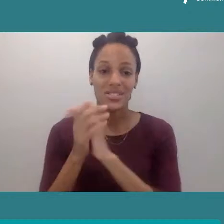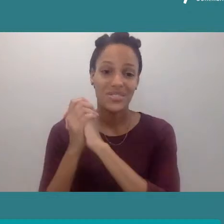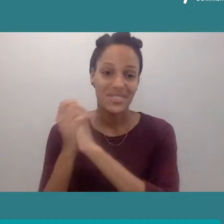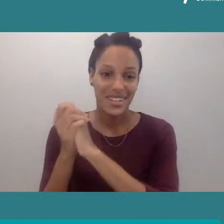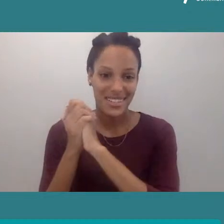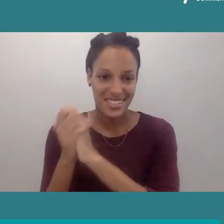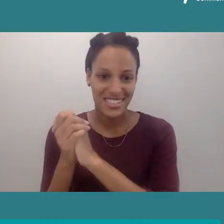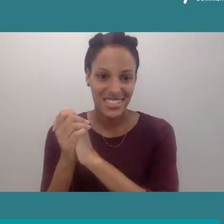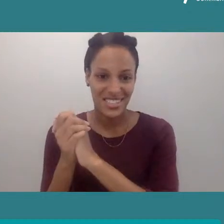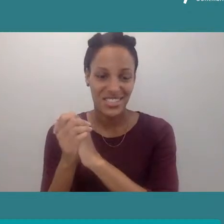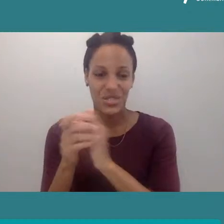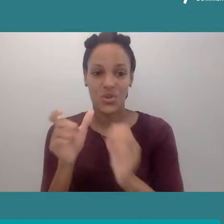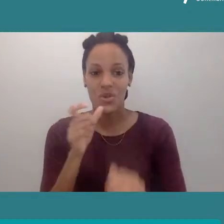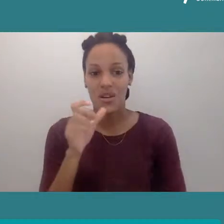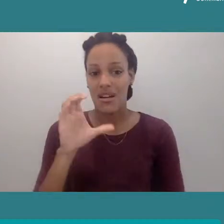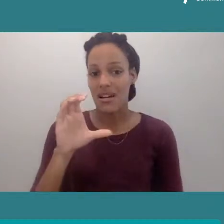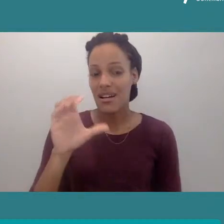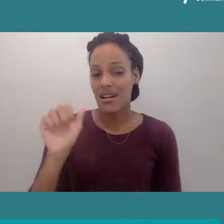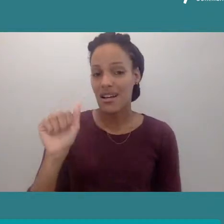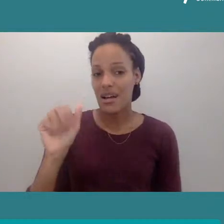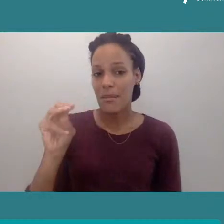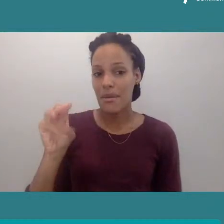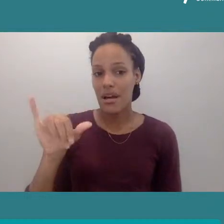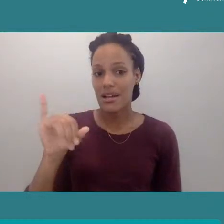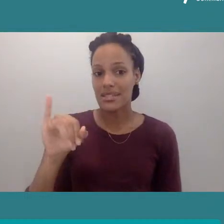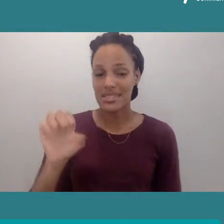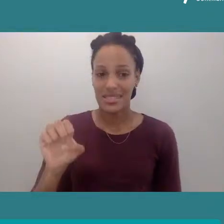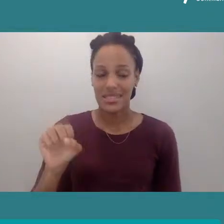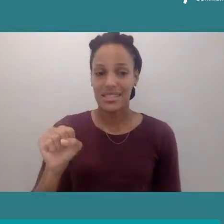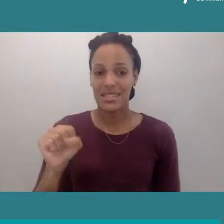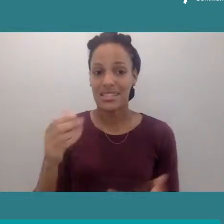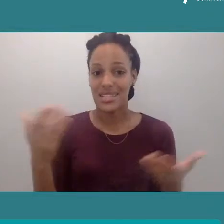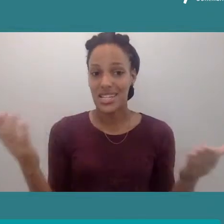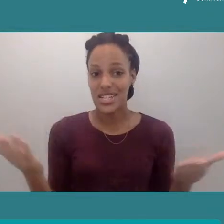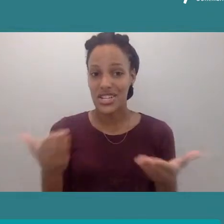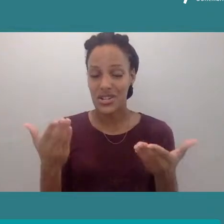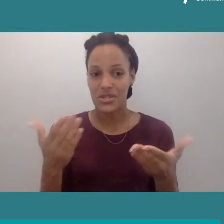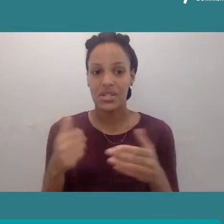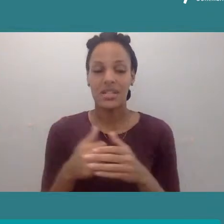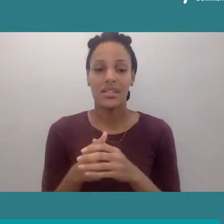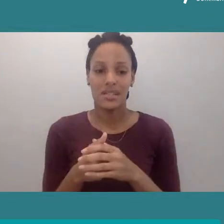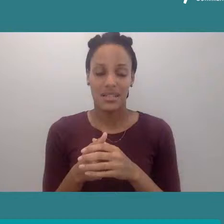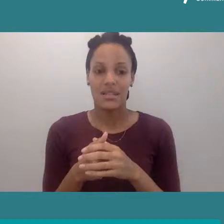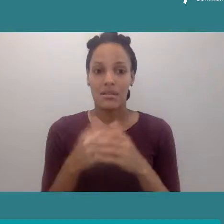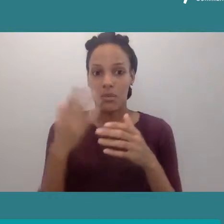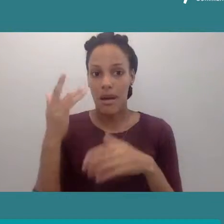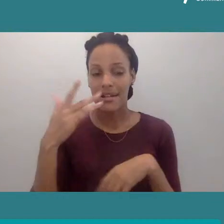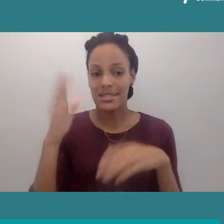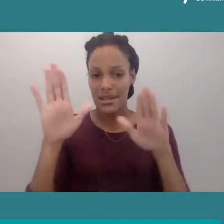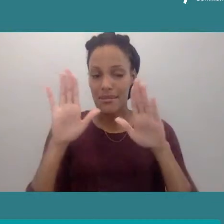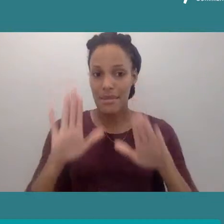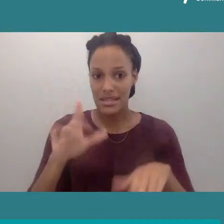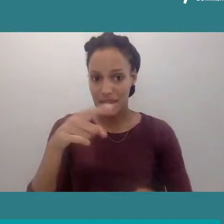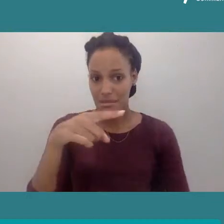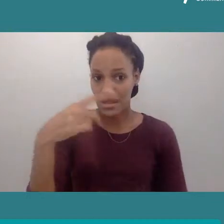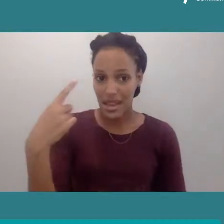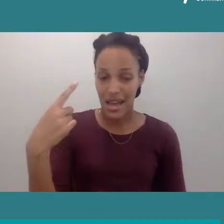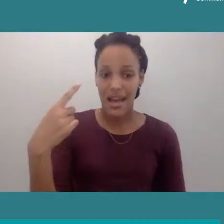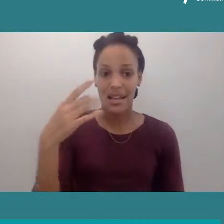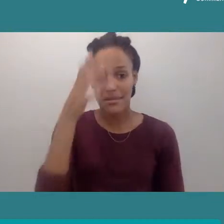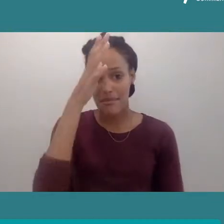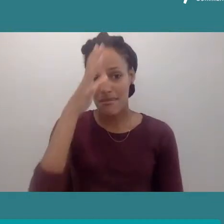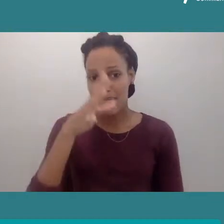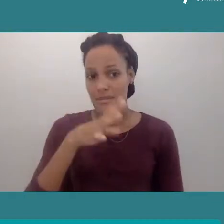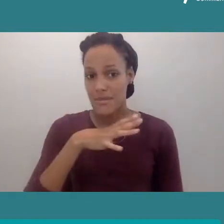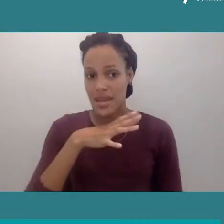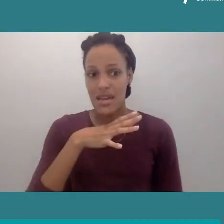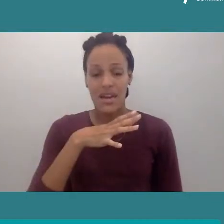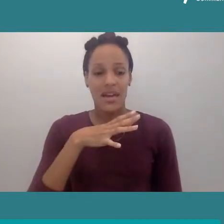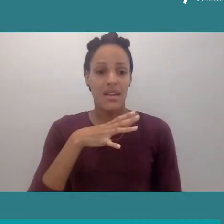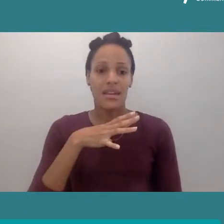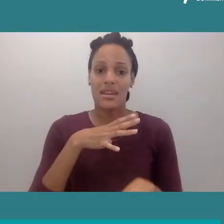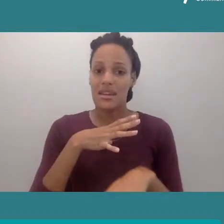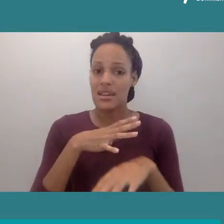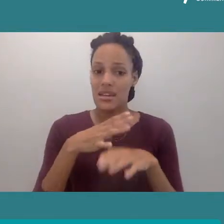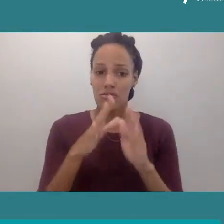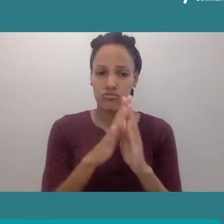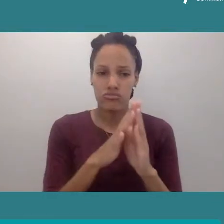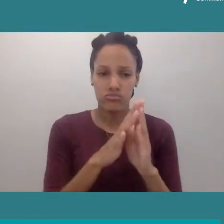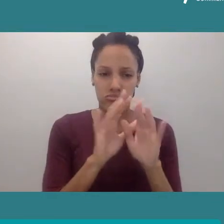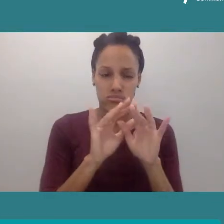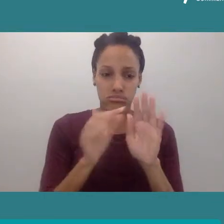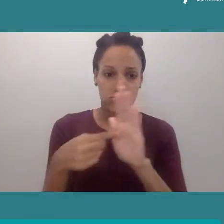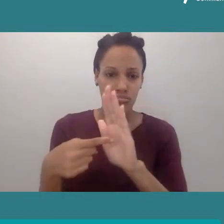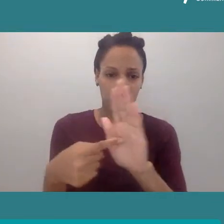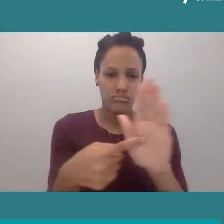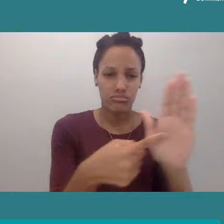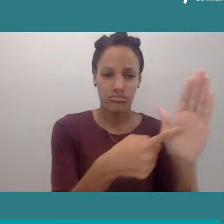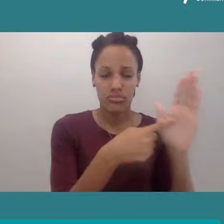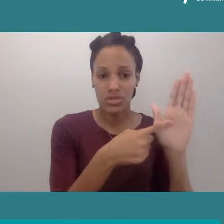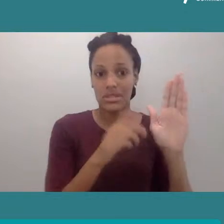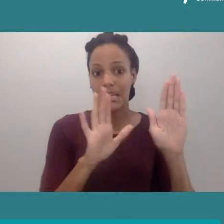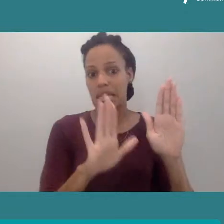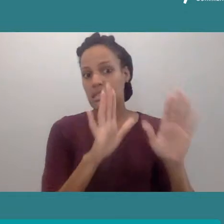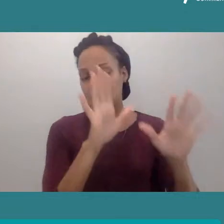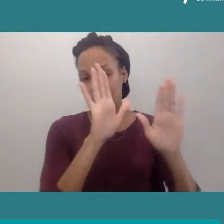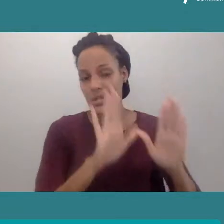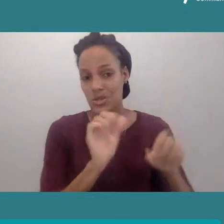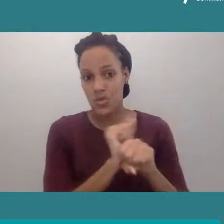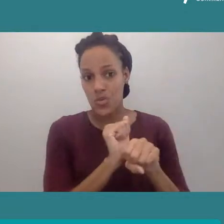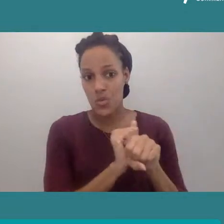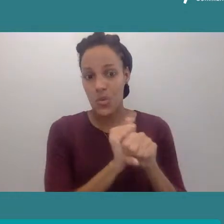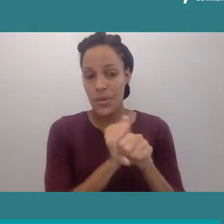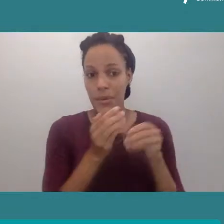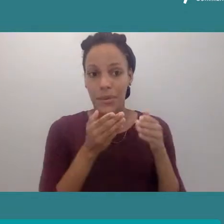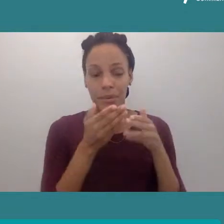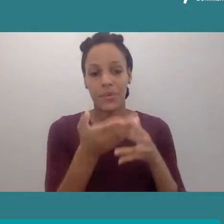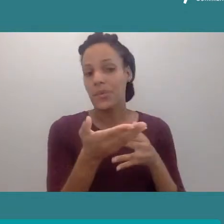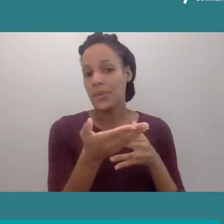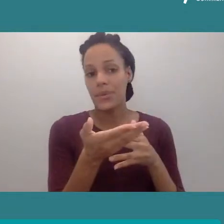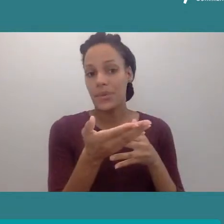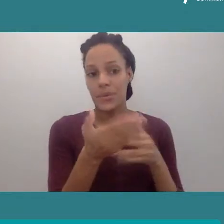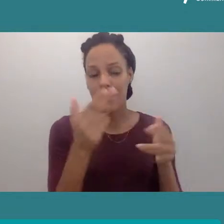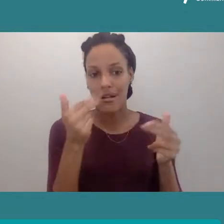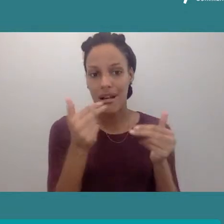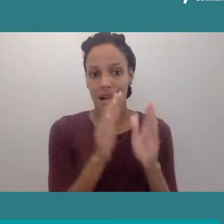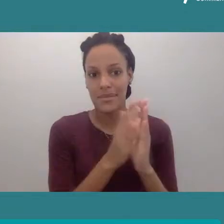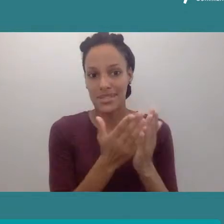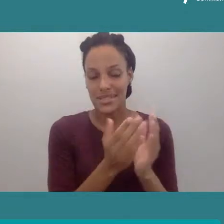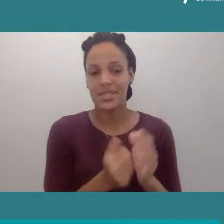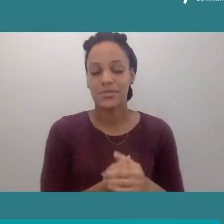to Kumasi and the amazing Black man exposition and the amazing work is doing in media comics.